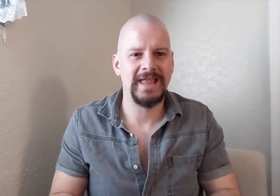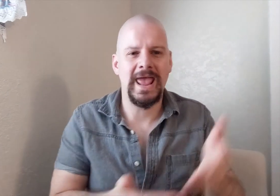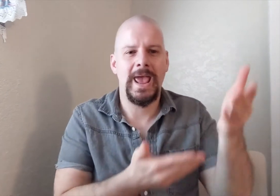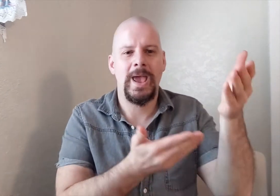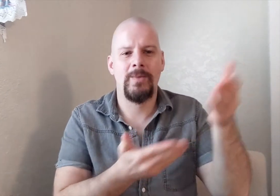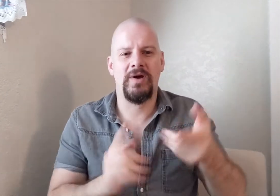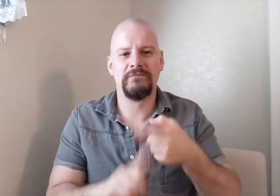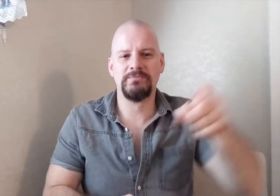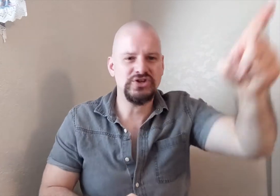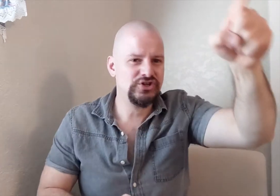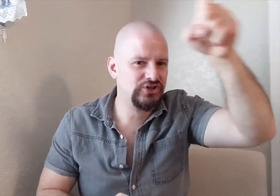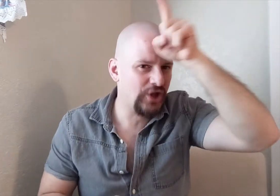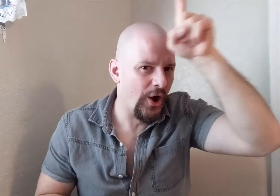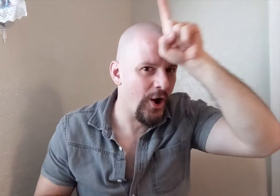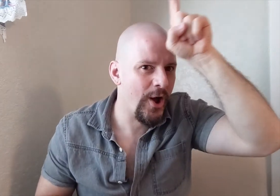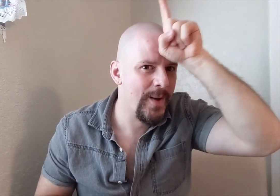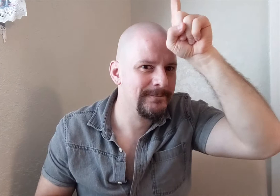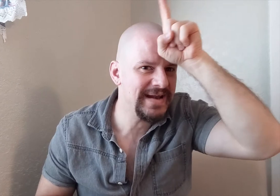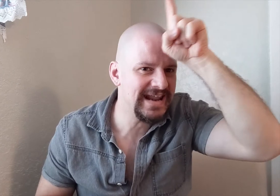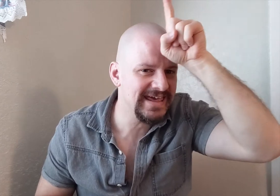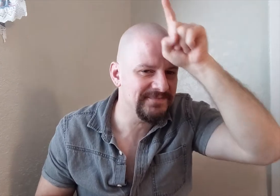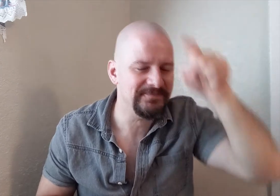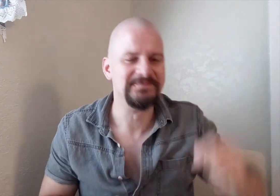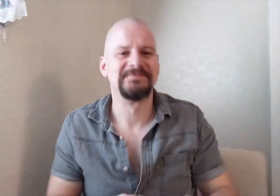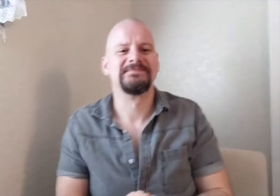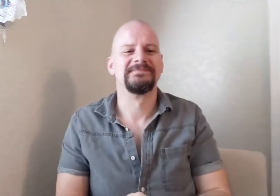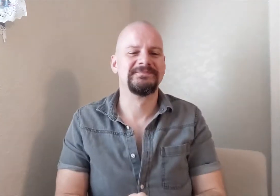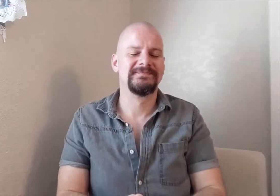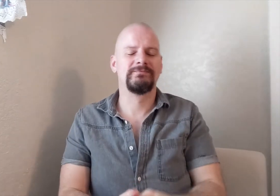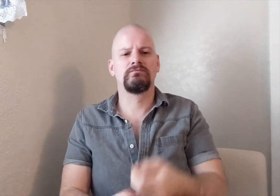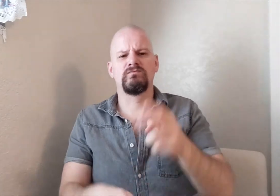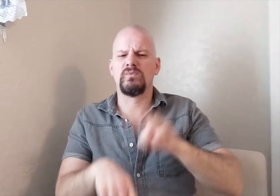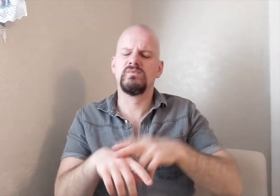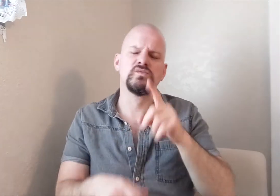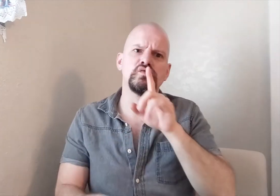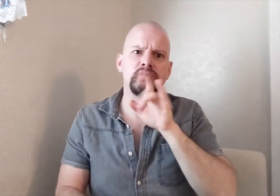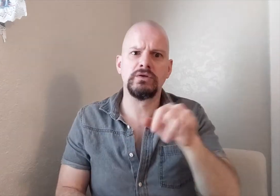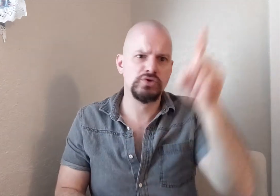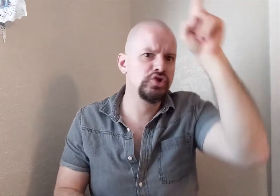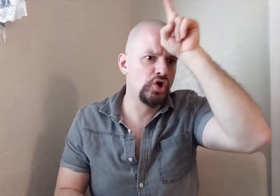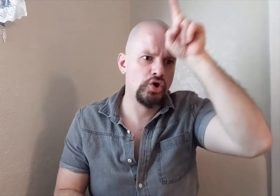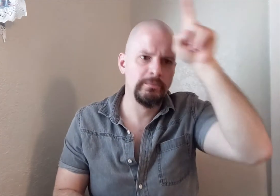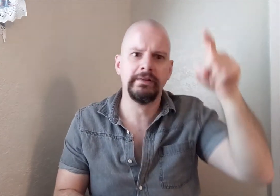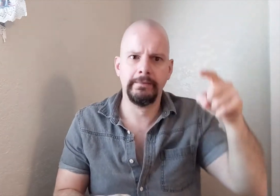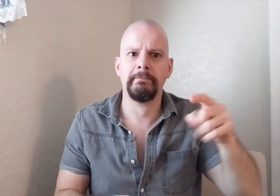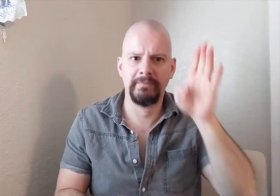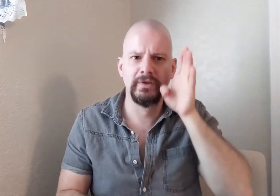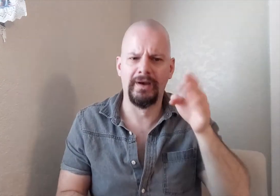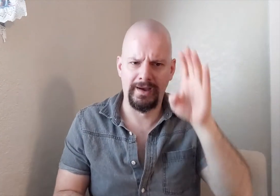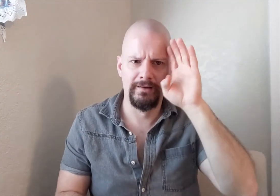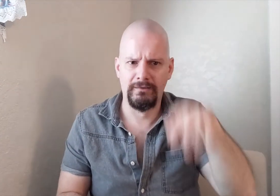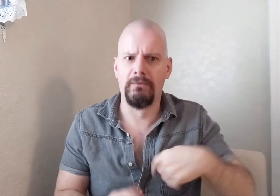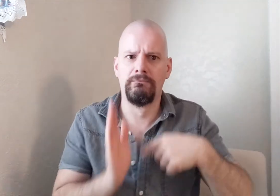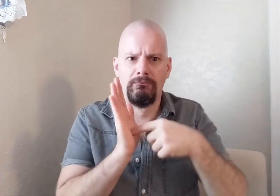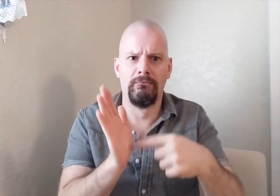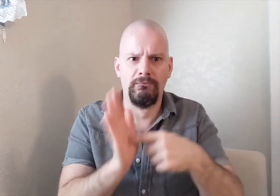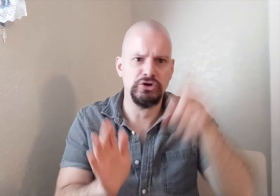It's imported from Germany. Yes, it's a German beer and I know I have been showing you